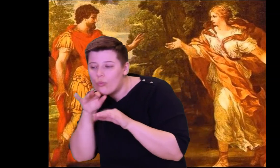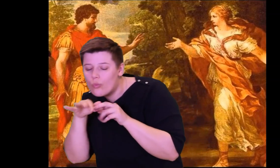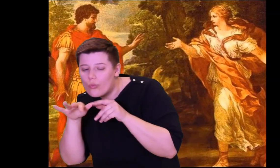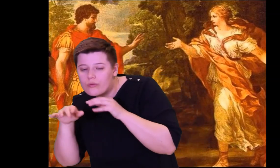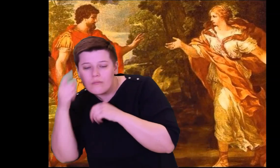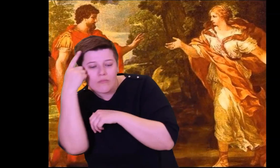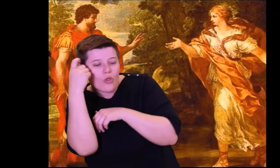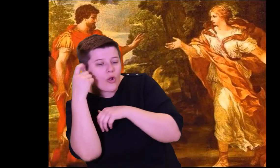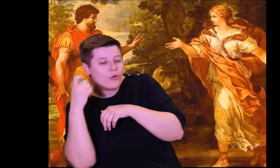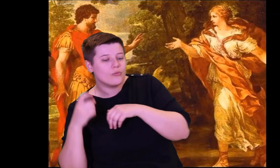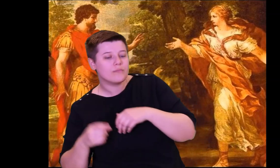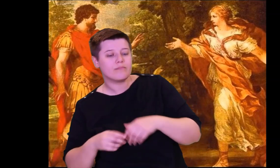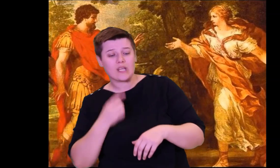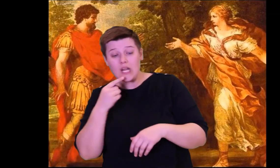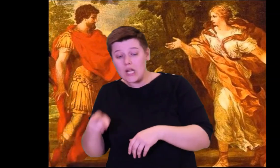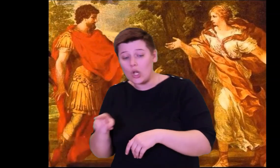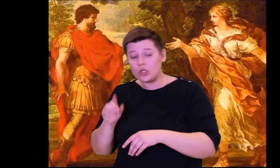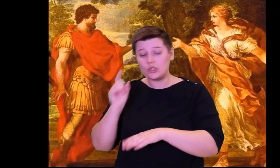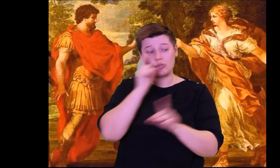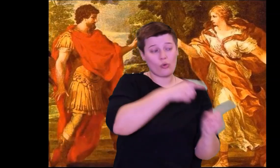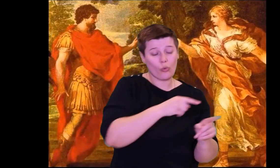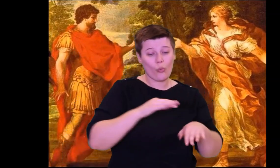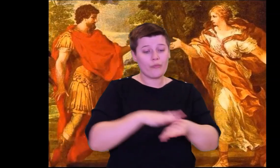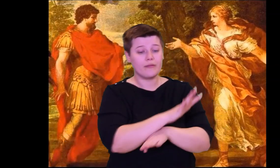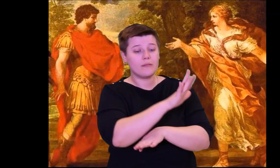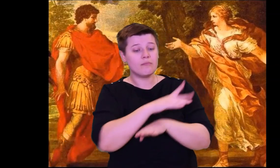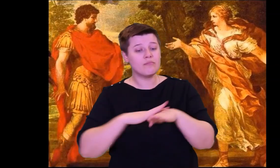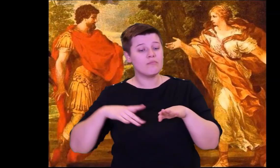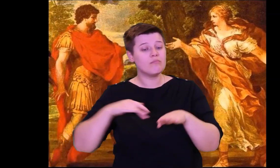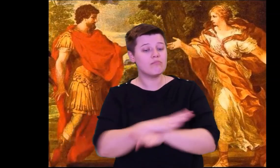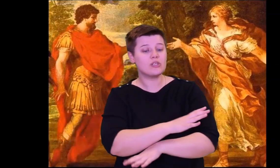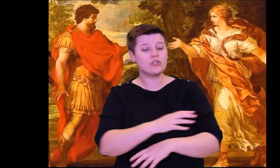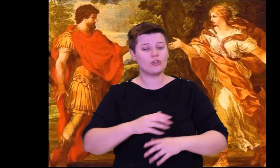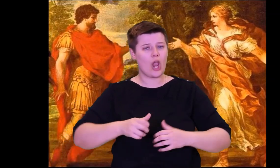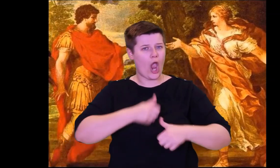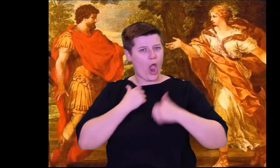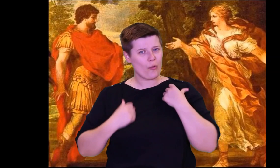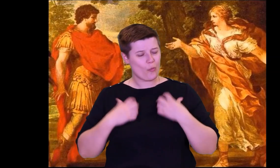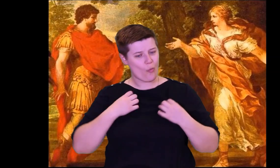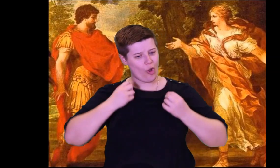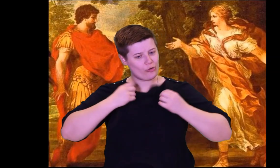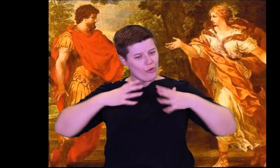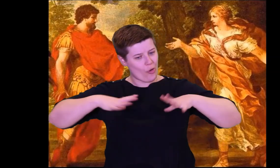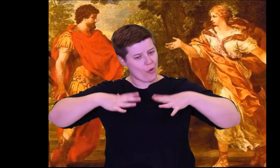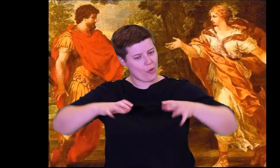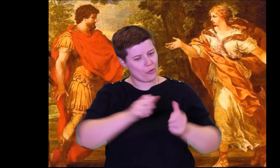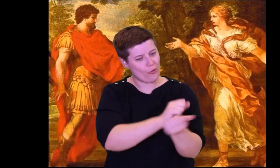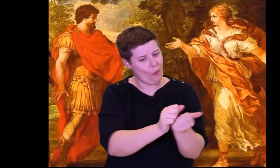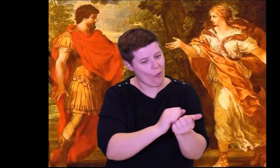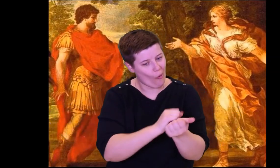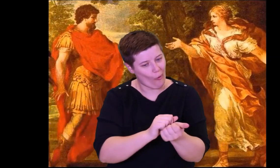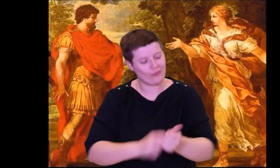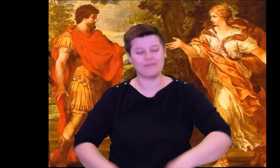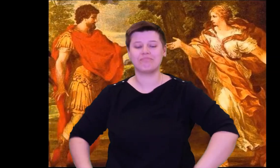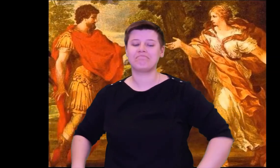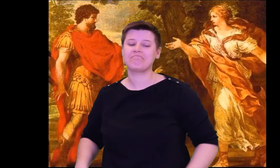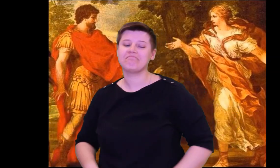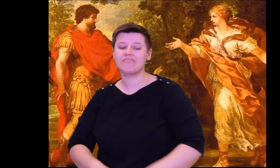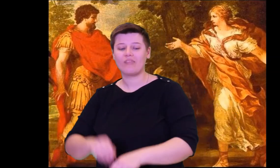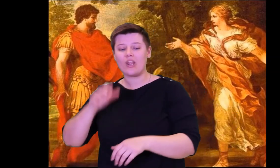When Nausicaa awoke, she asked her parents’ permission Which was granted, and a wagon and lunch were prepared.